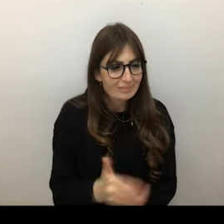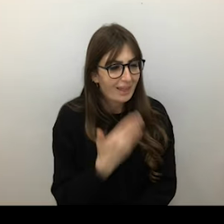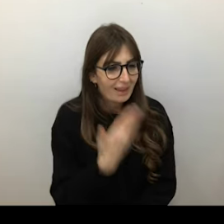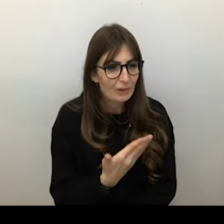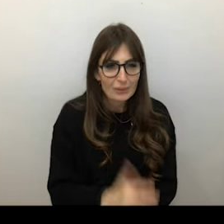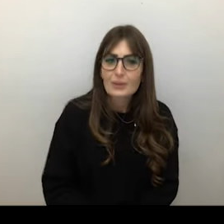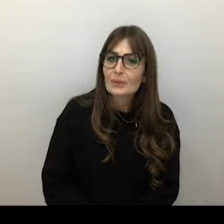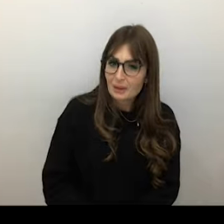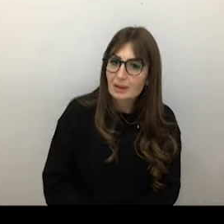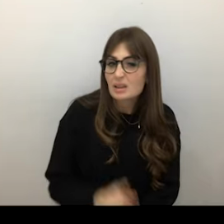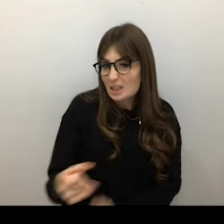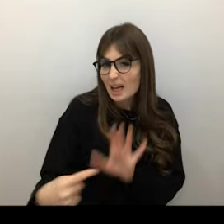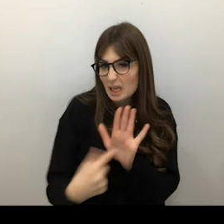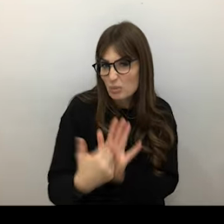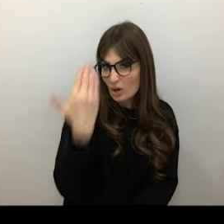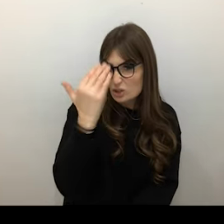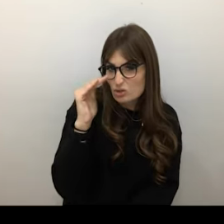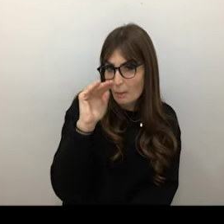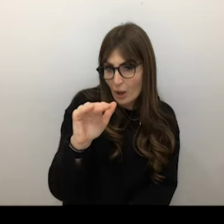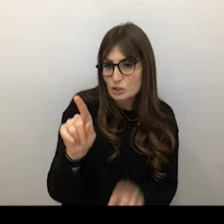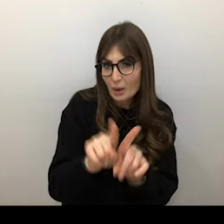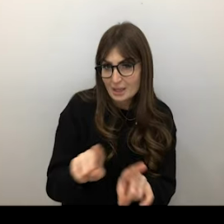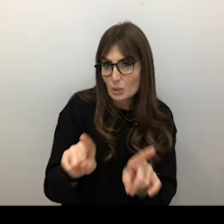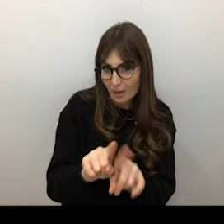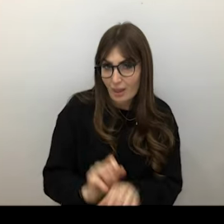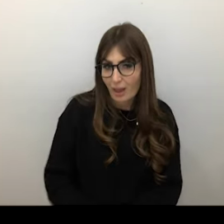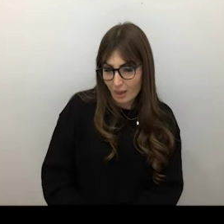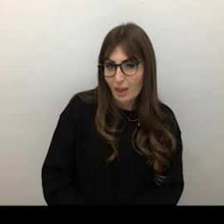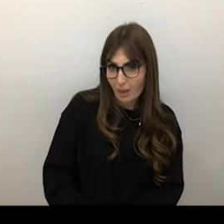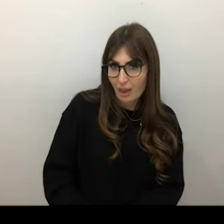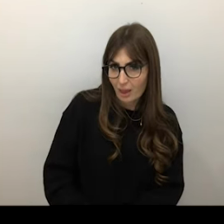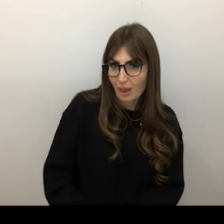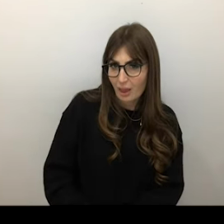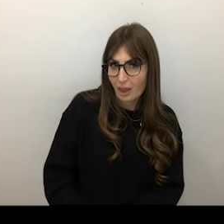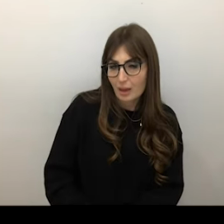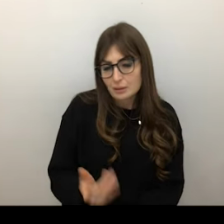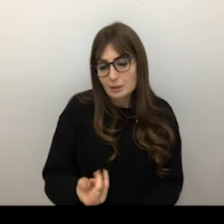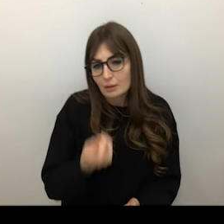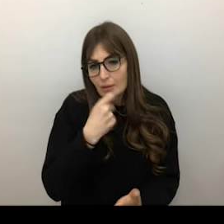Thanks, Wendy. It's important to just remind you too that there are some key differences